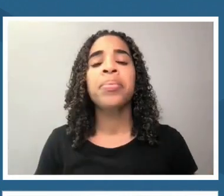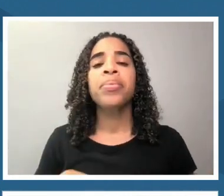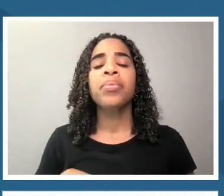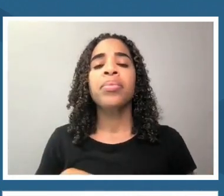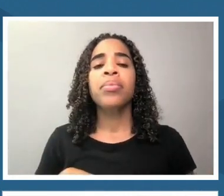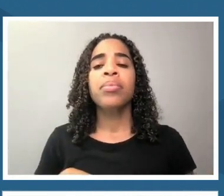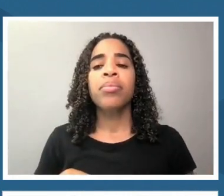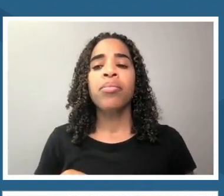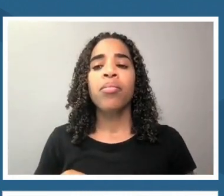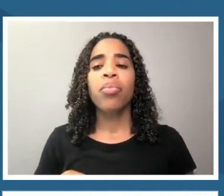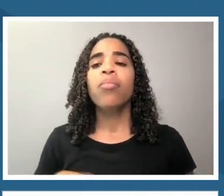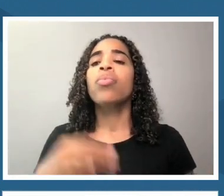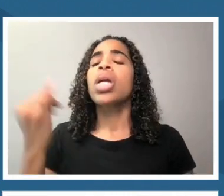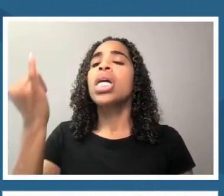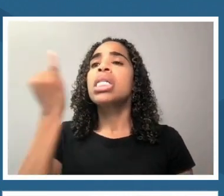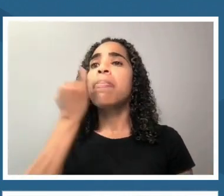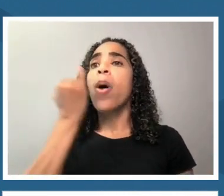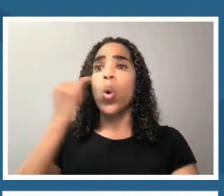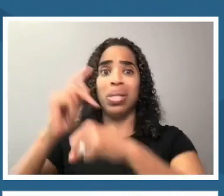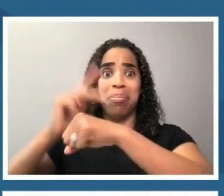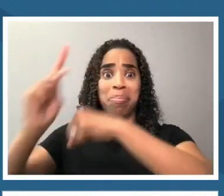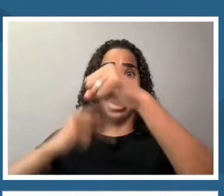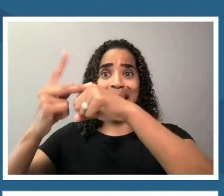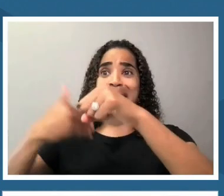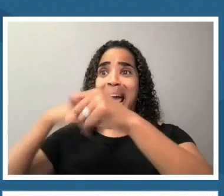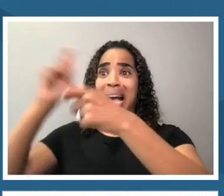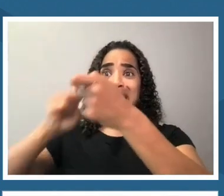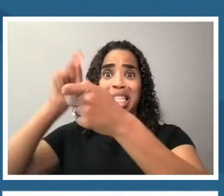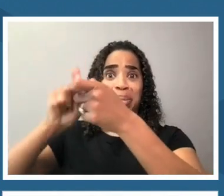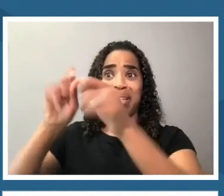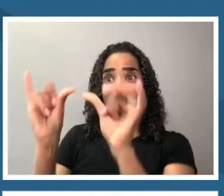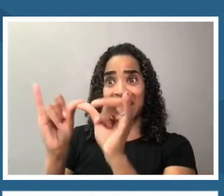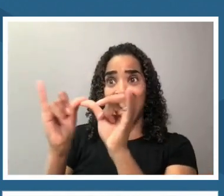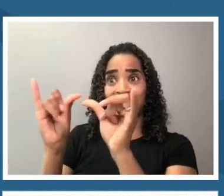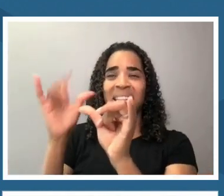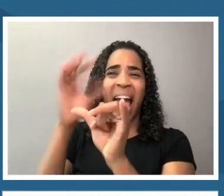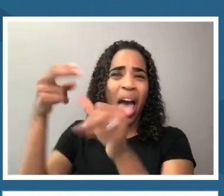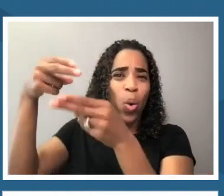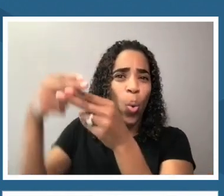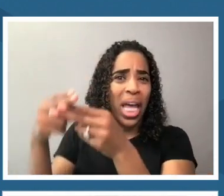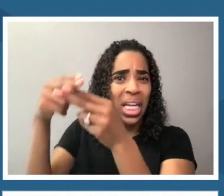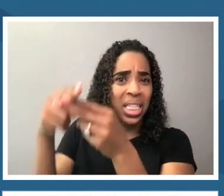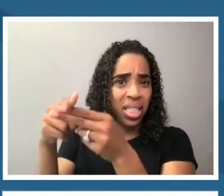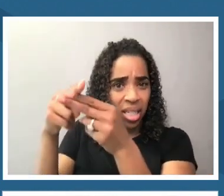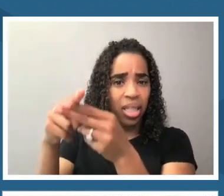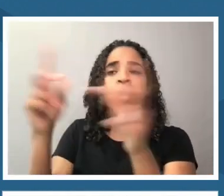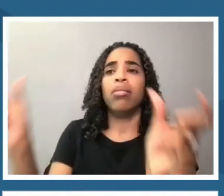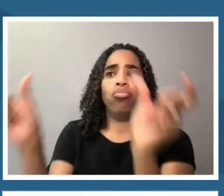take the size of the planet and you take how heavy it is and you combine those